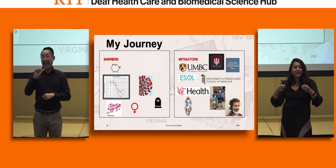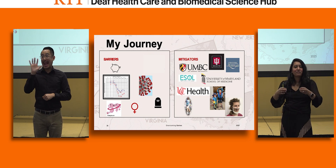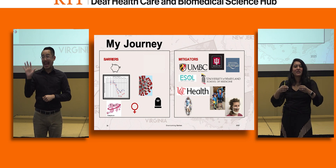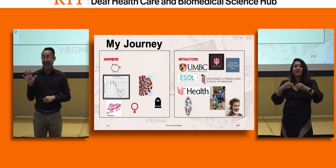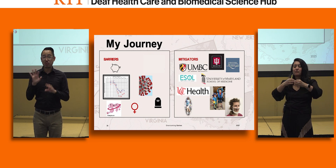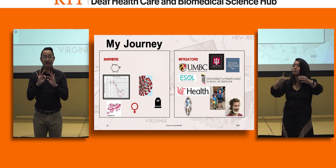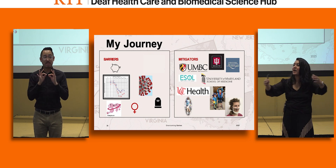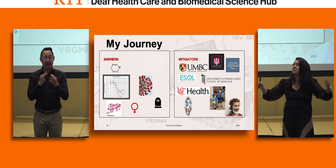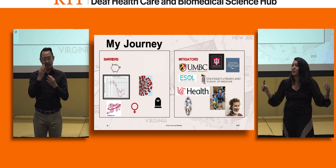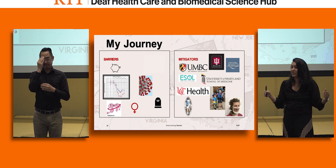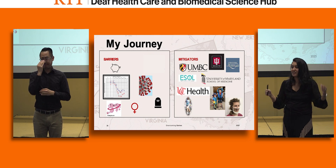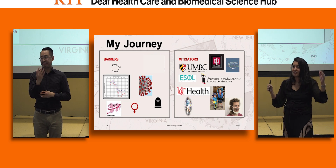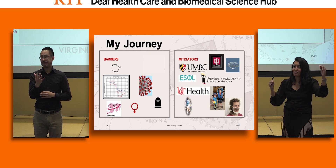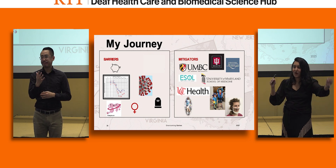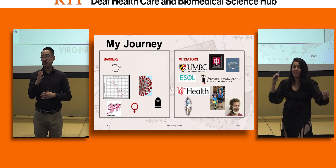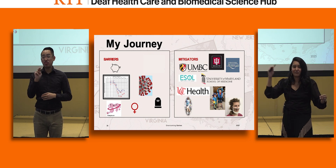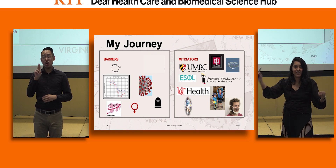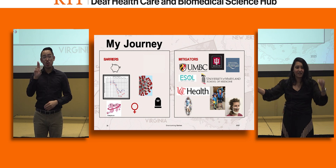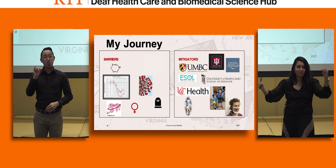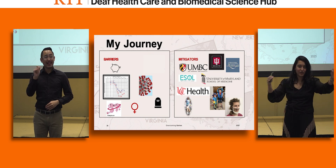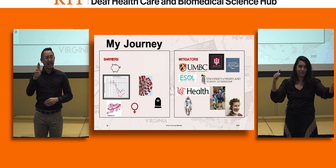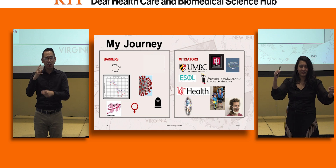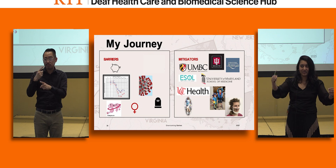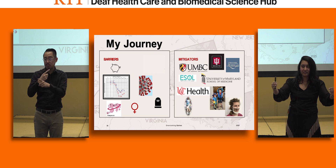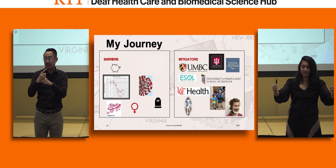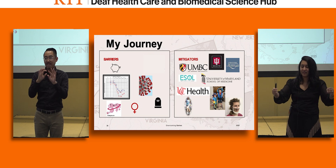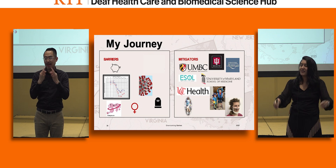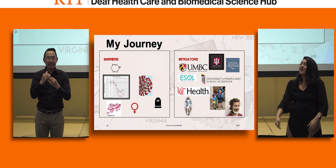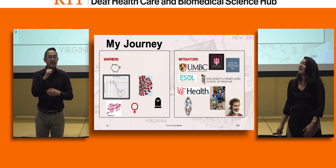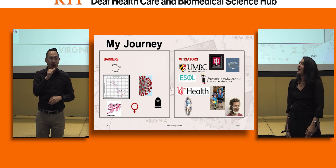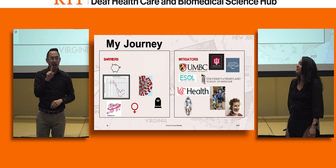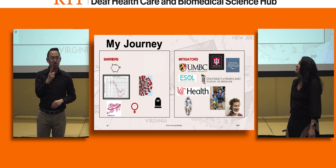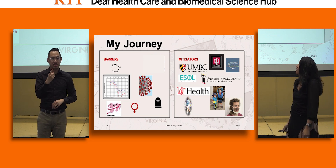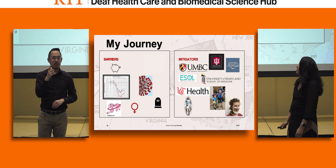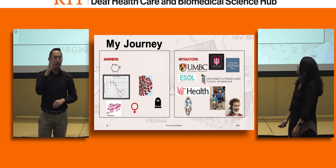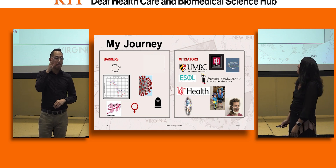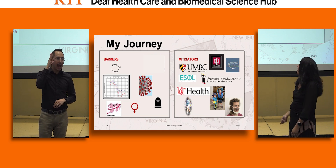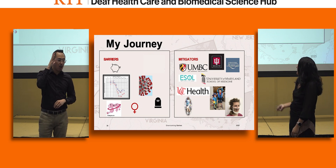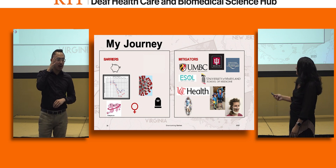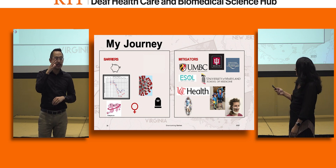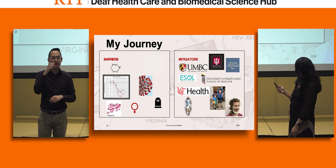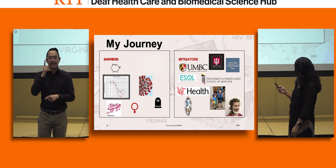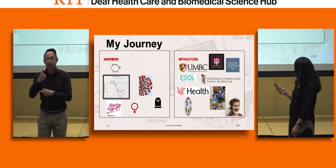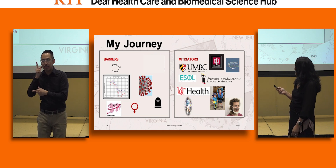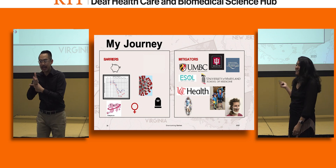is way more than just mom, dad, brother, sister. And so, this had potential